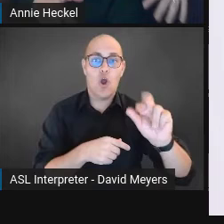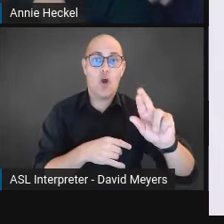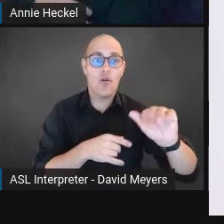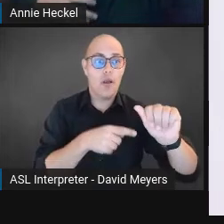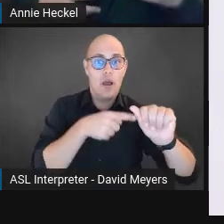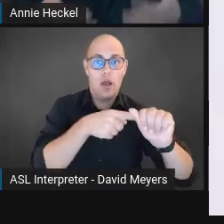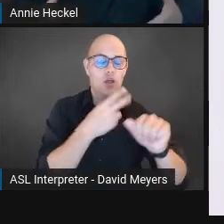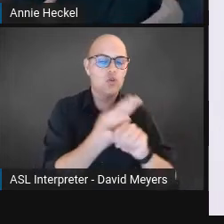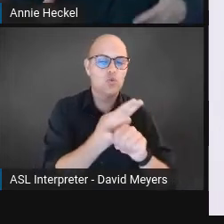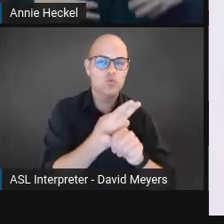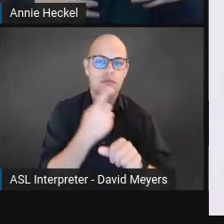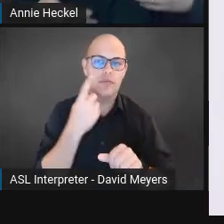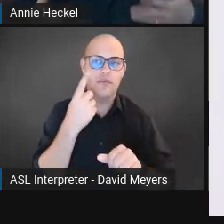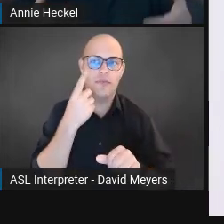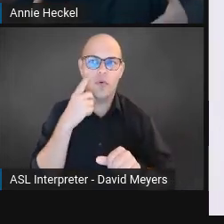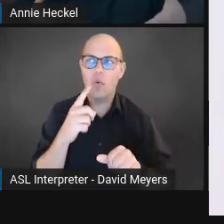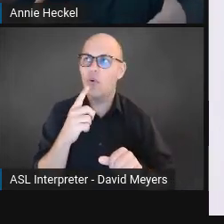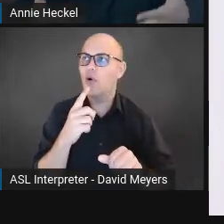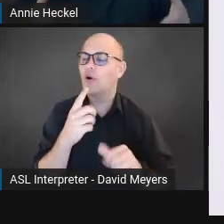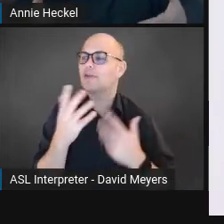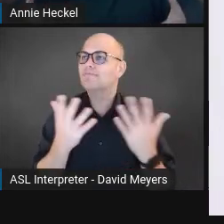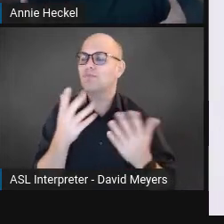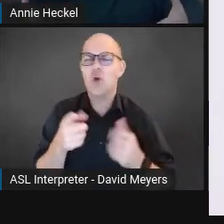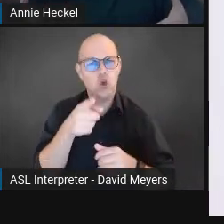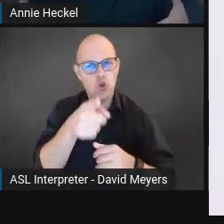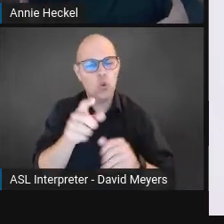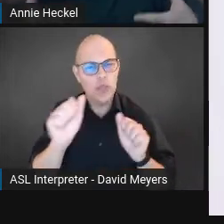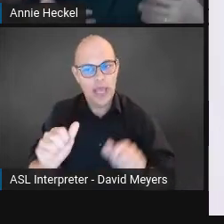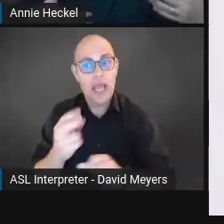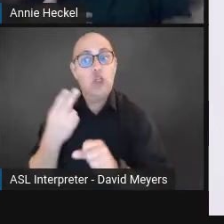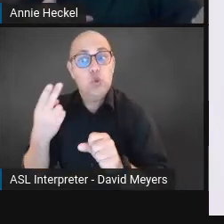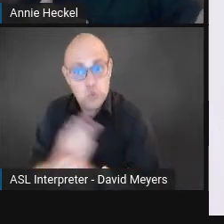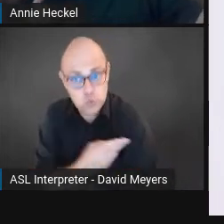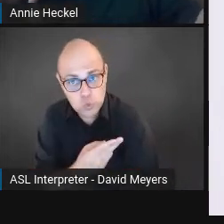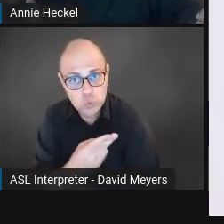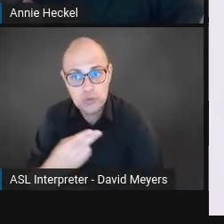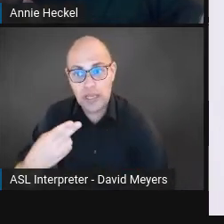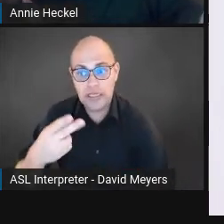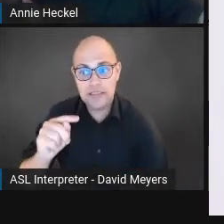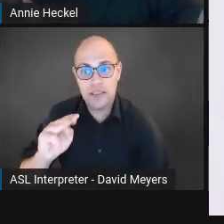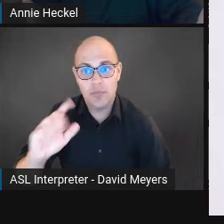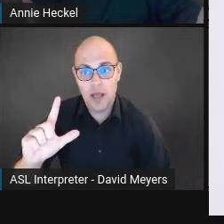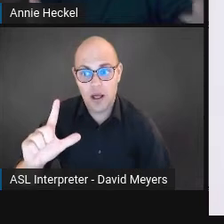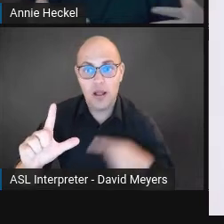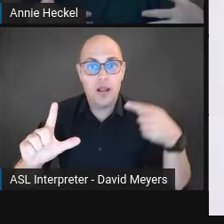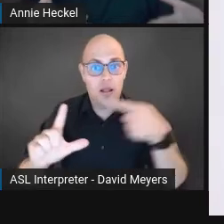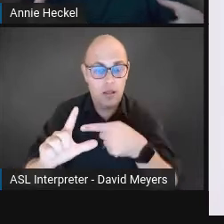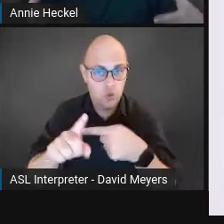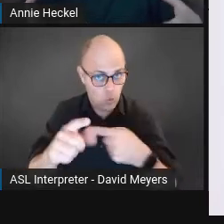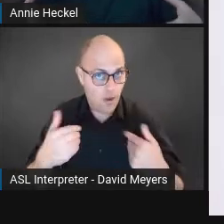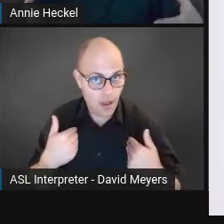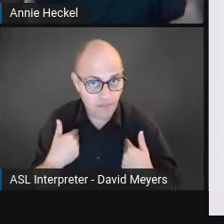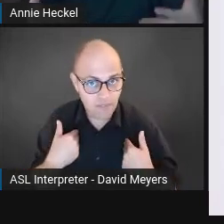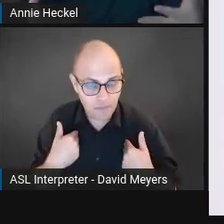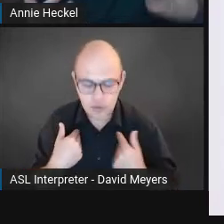where you can actually use HTML instead. If you've got semantic HTML that will do whatever it is you're trying